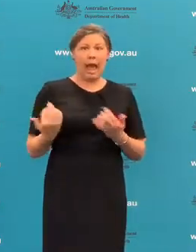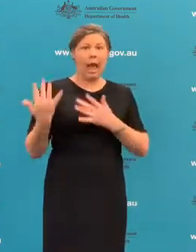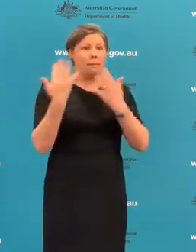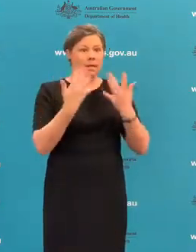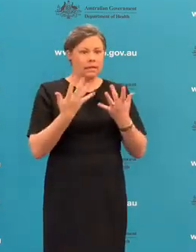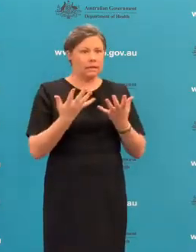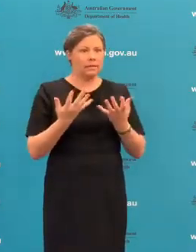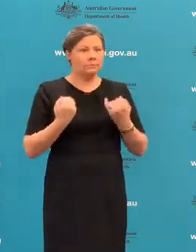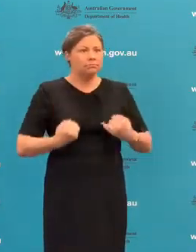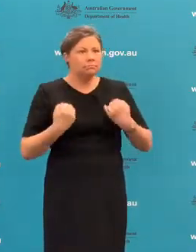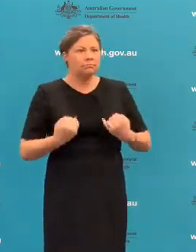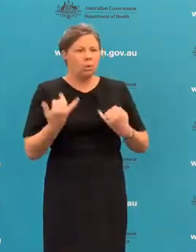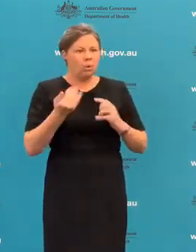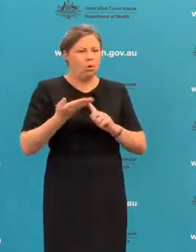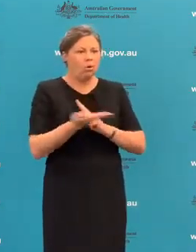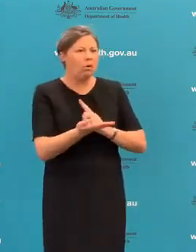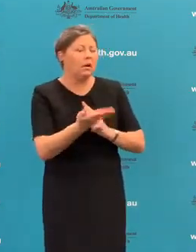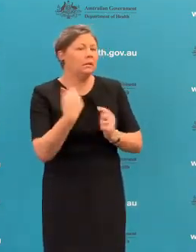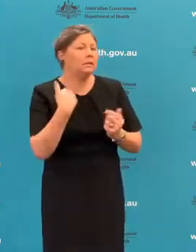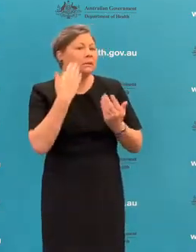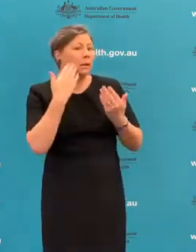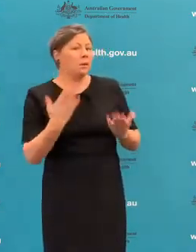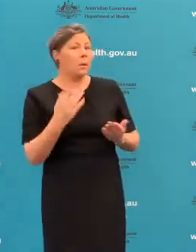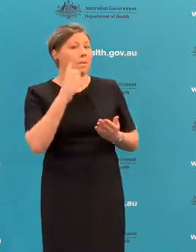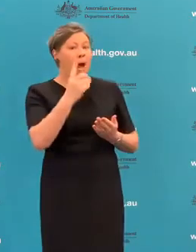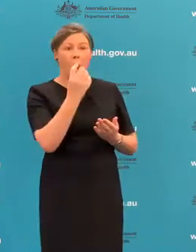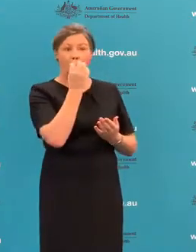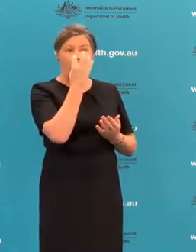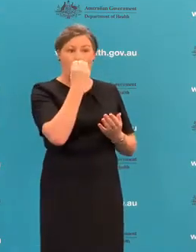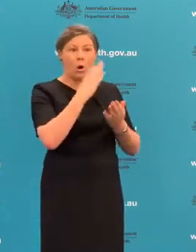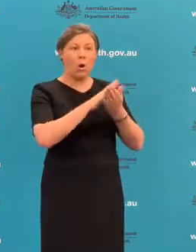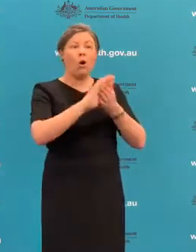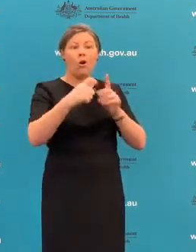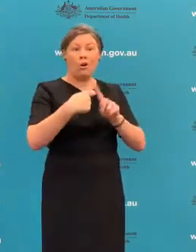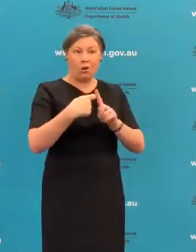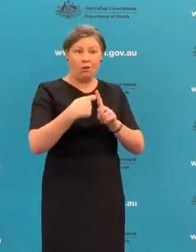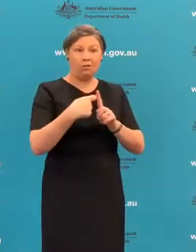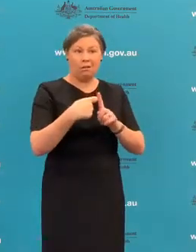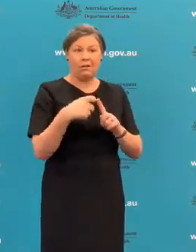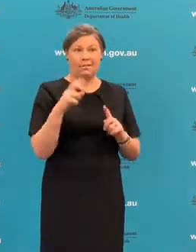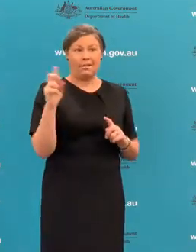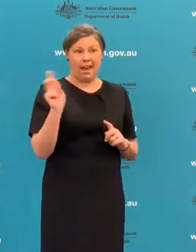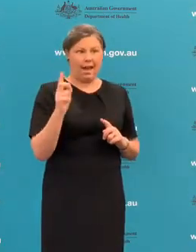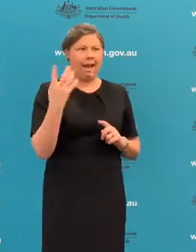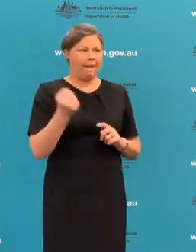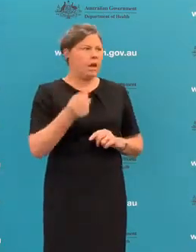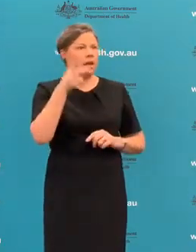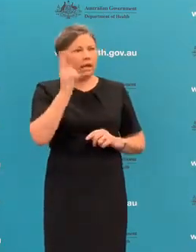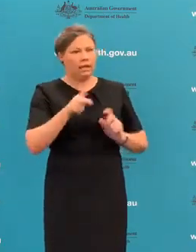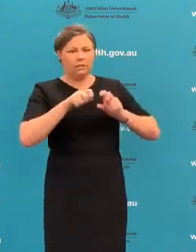for community transmission but we do know for example in Hong Kong that there is further community transmission outbreaks